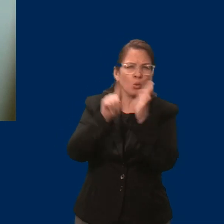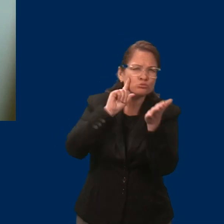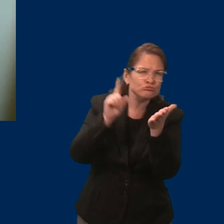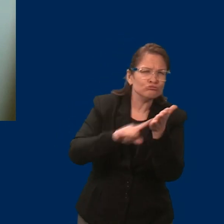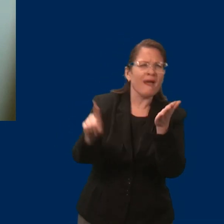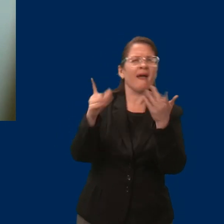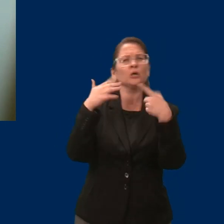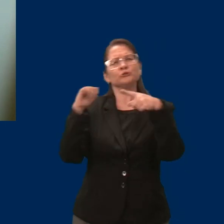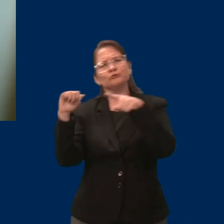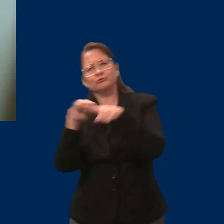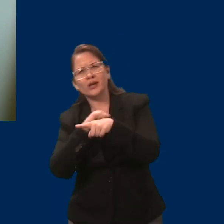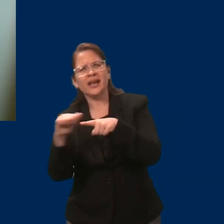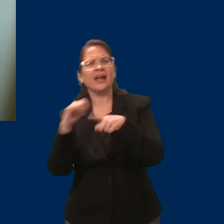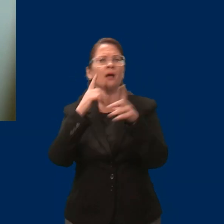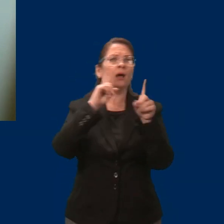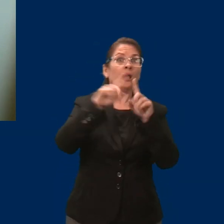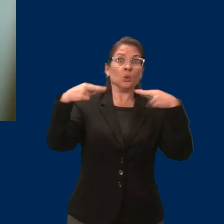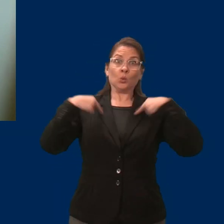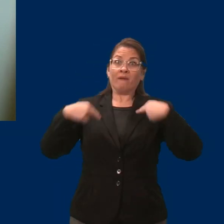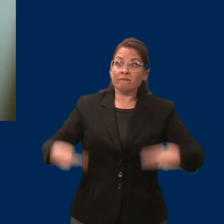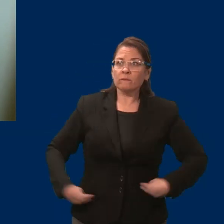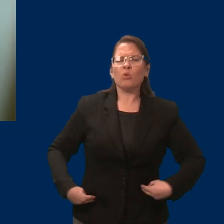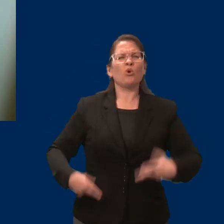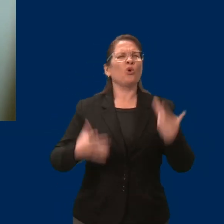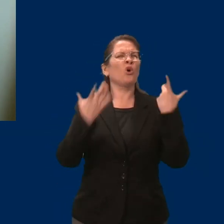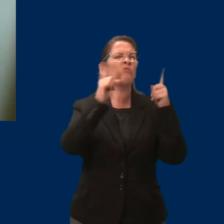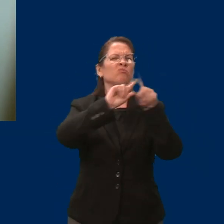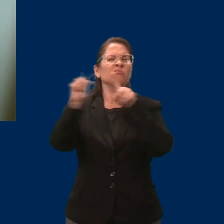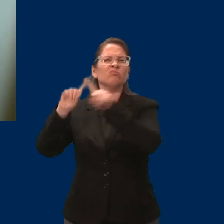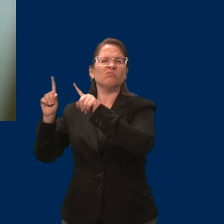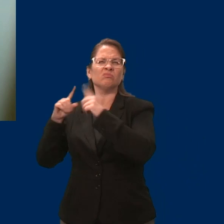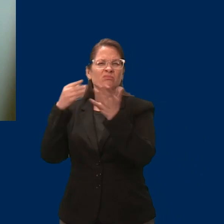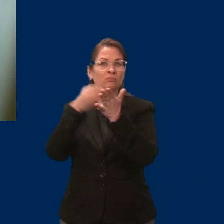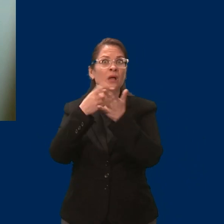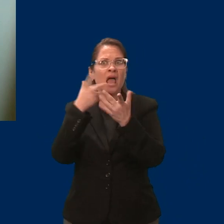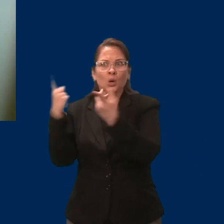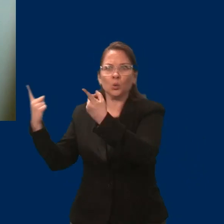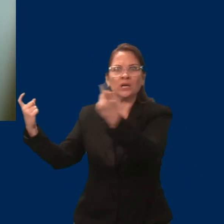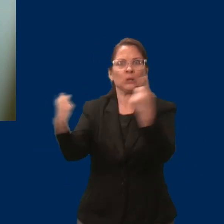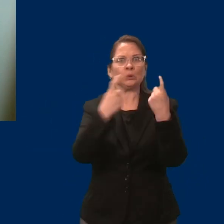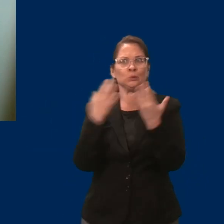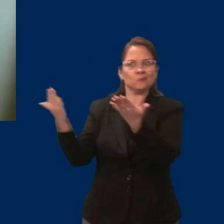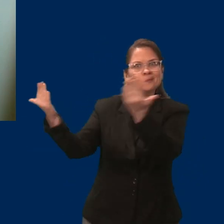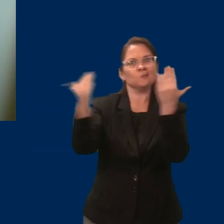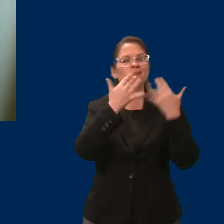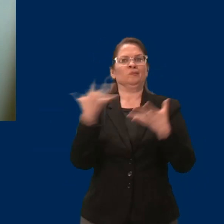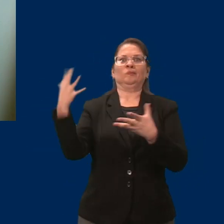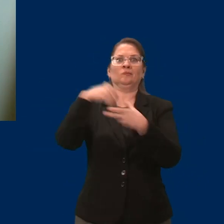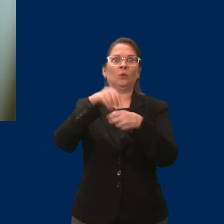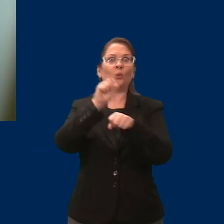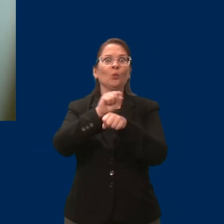uniforms, to help get those needed workers into these settings. And then another issue that we've heard so much about